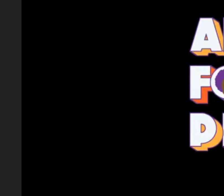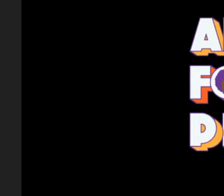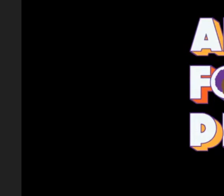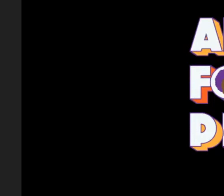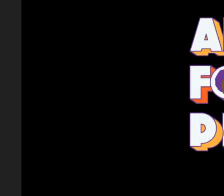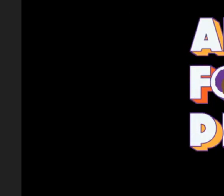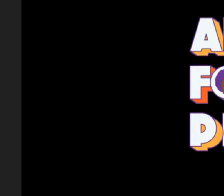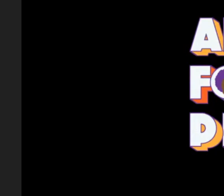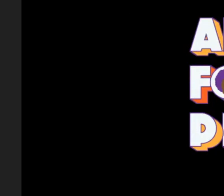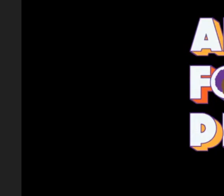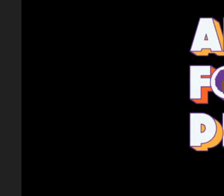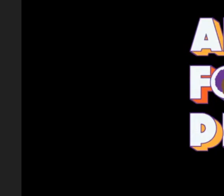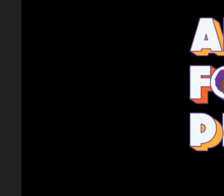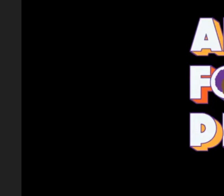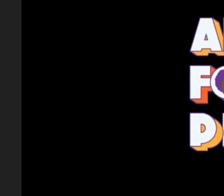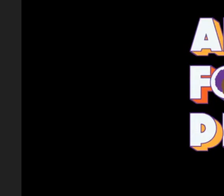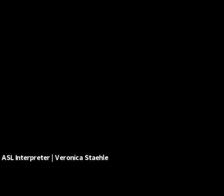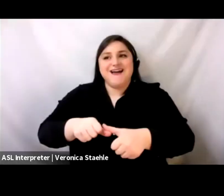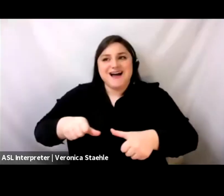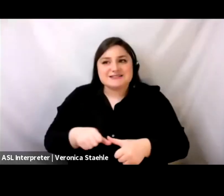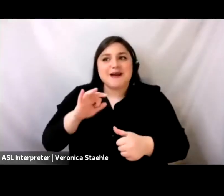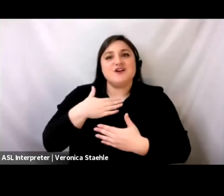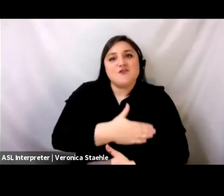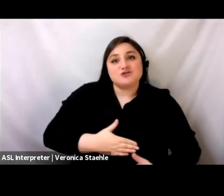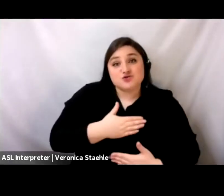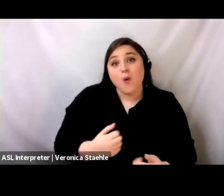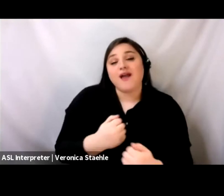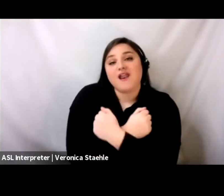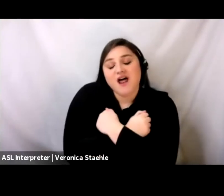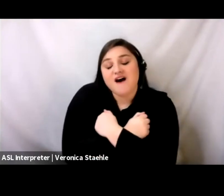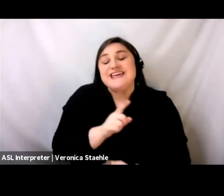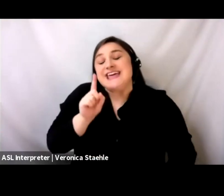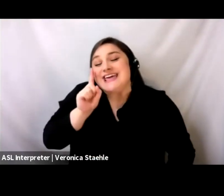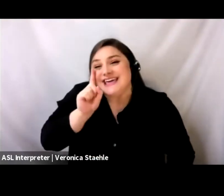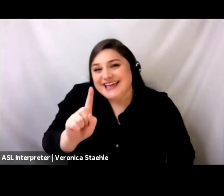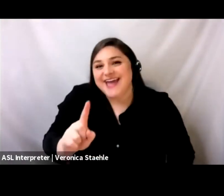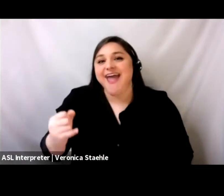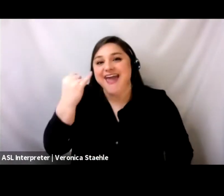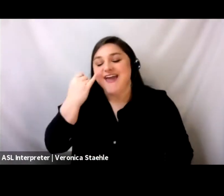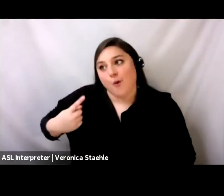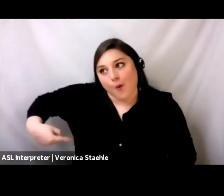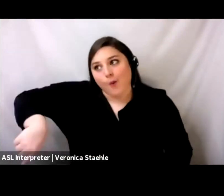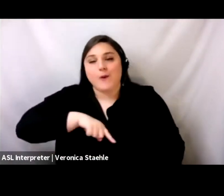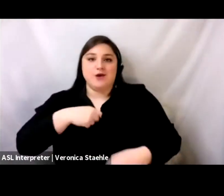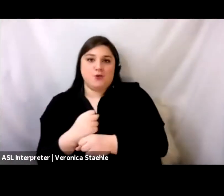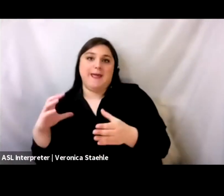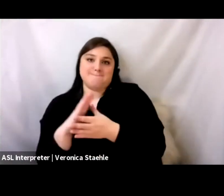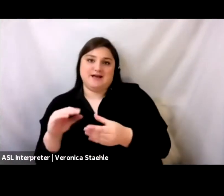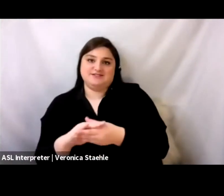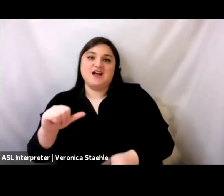that are creating the content. So with that, I will close. I am on—wait, I'm on 25